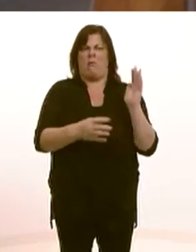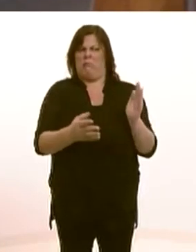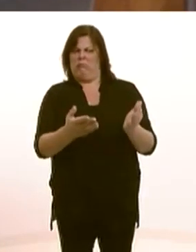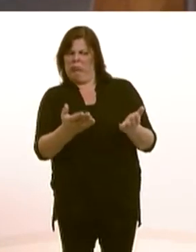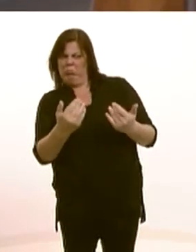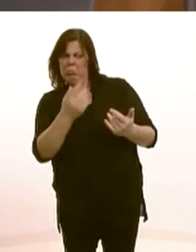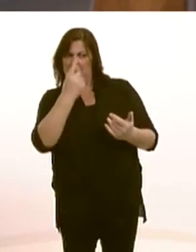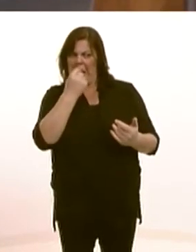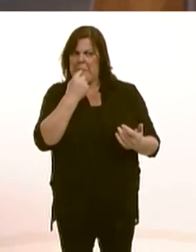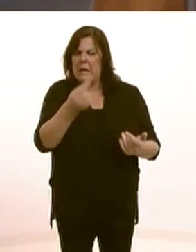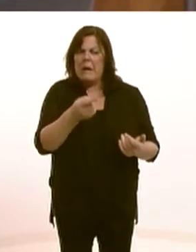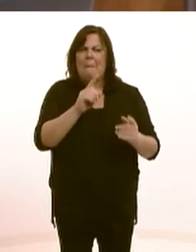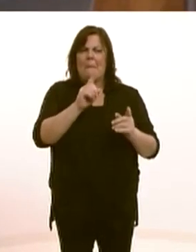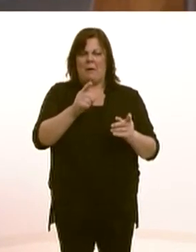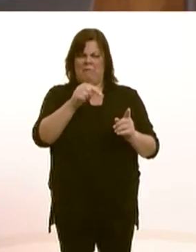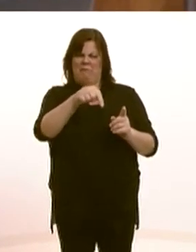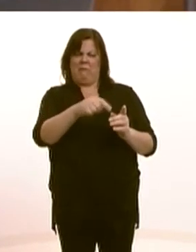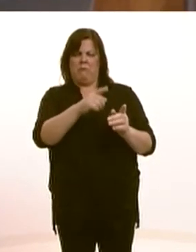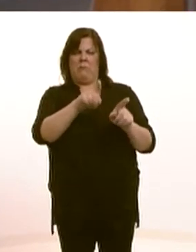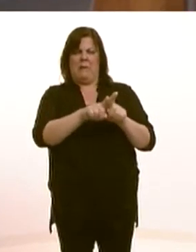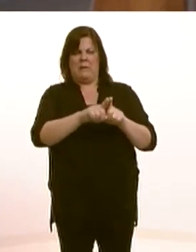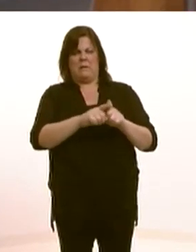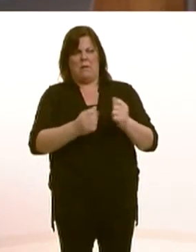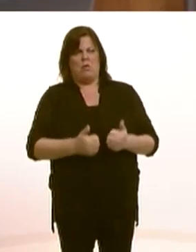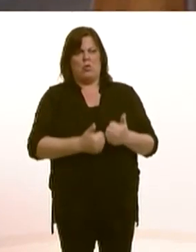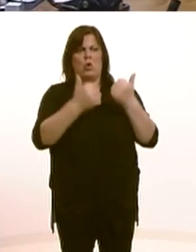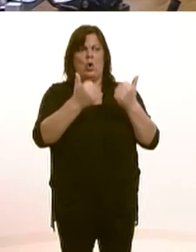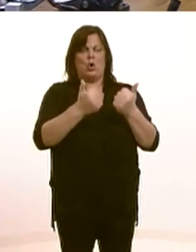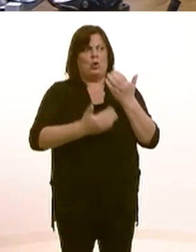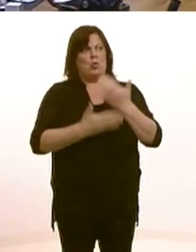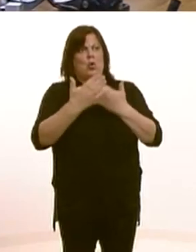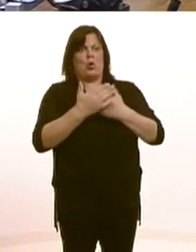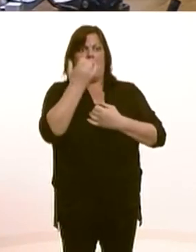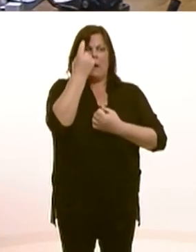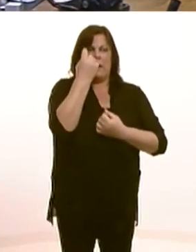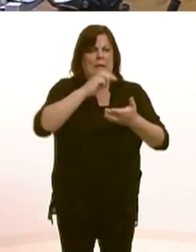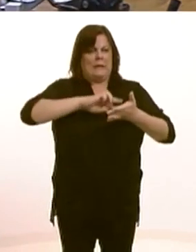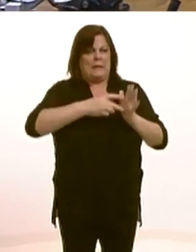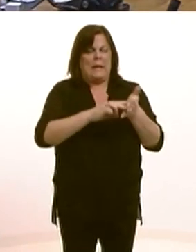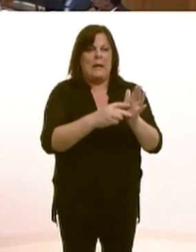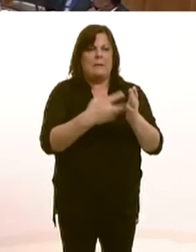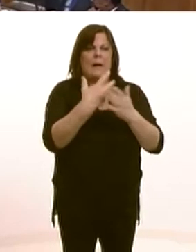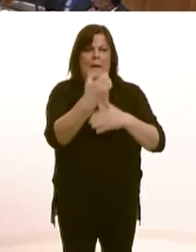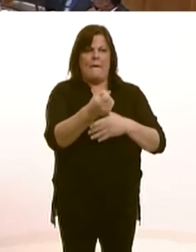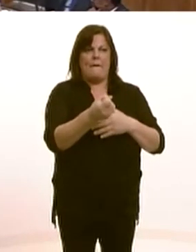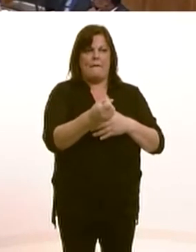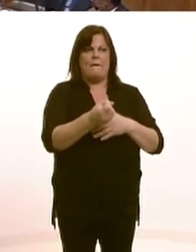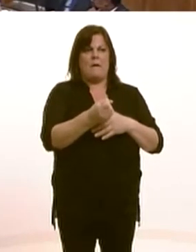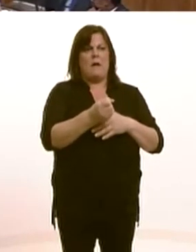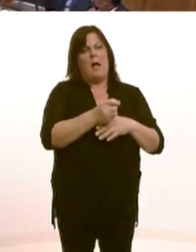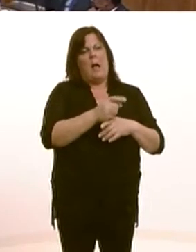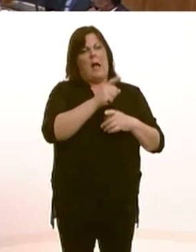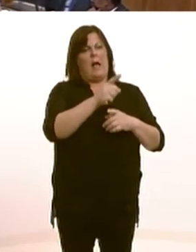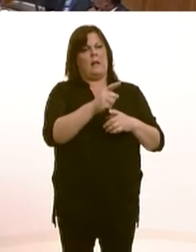The reality is that this is a very innovative scheme that they have come forward with and it is one to be welcomed.